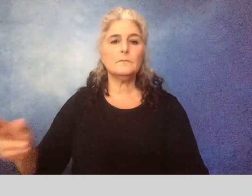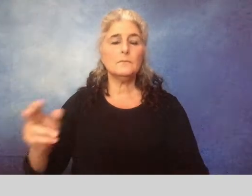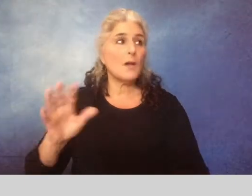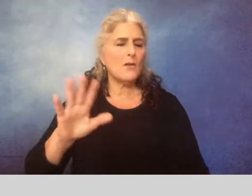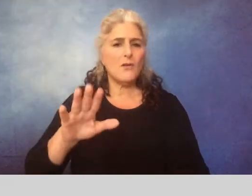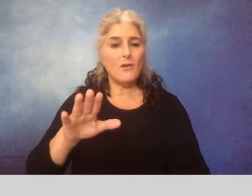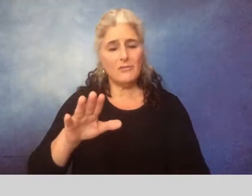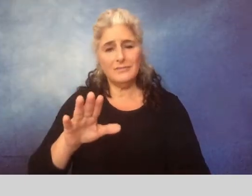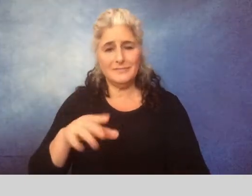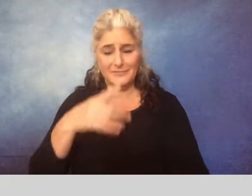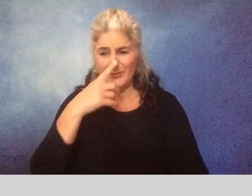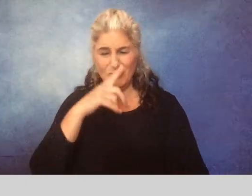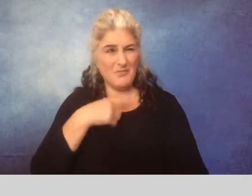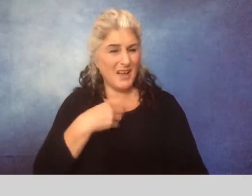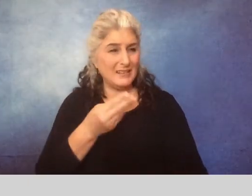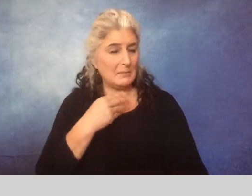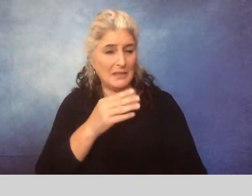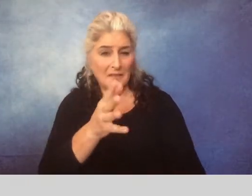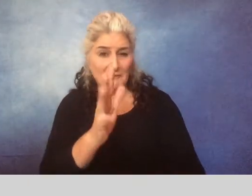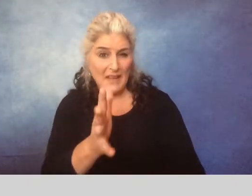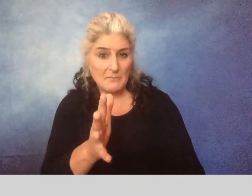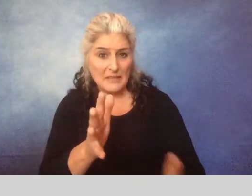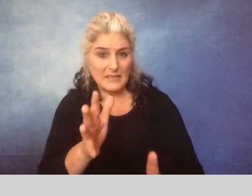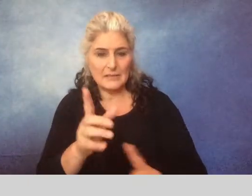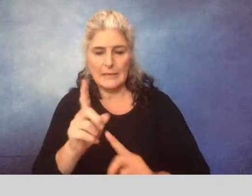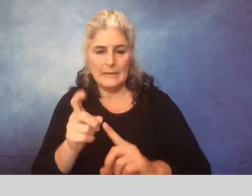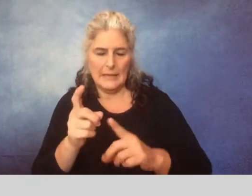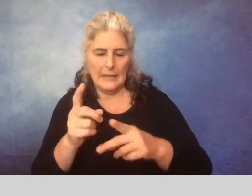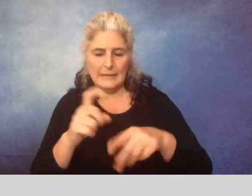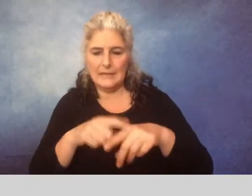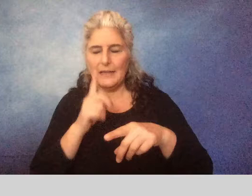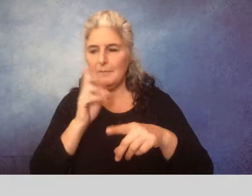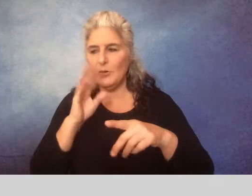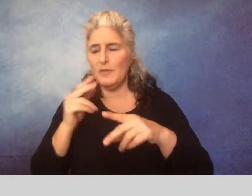Oh, uh, give me, like, five minutes. I'm hacking the Gibson with a few friends of mine.